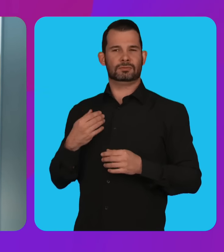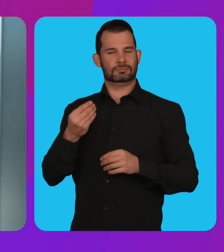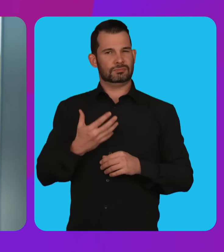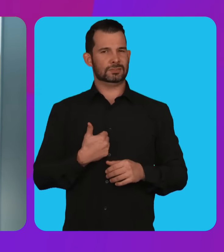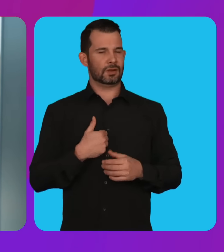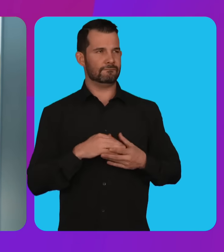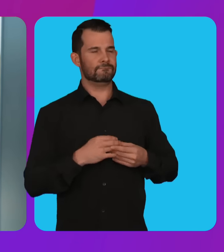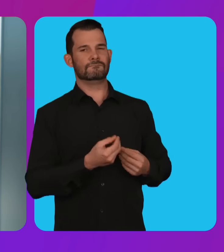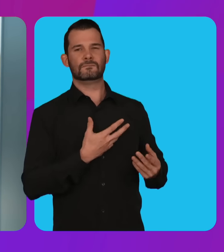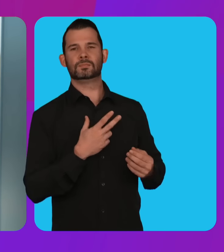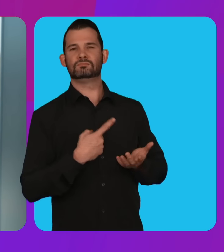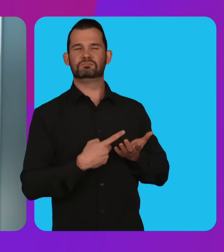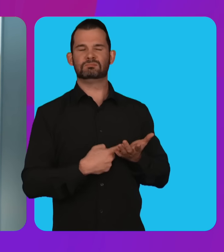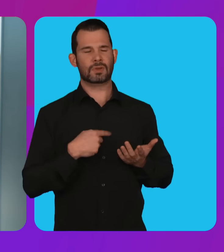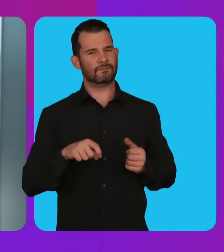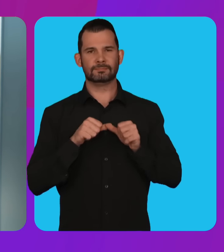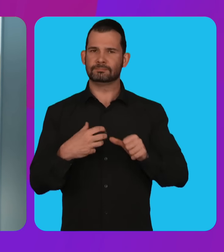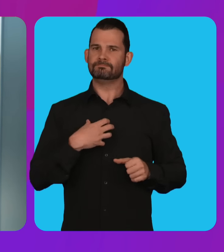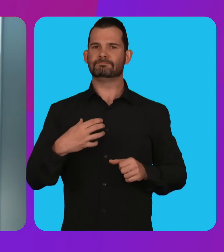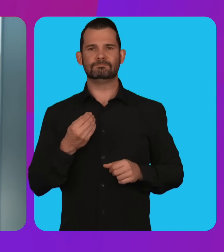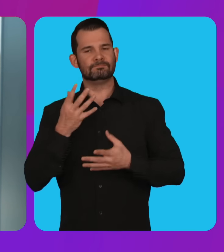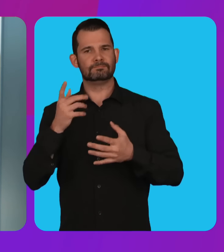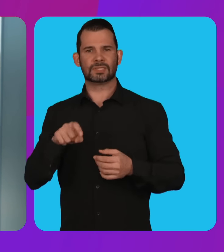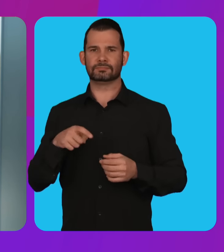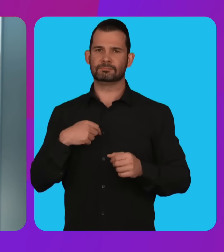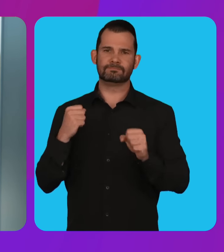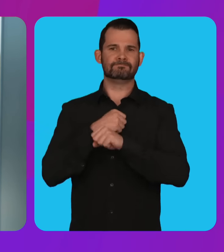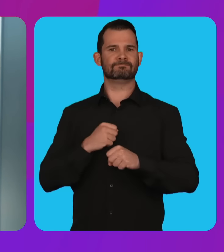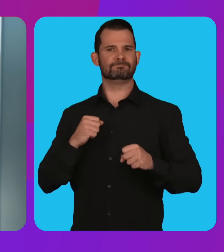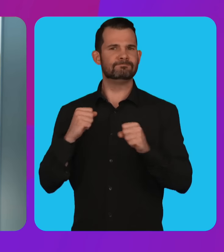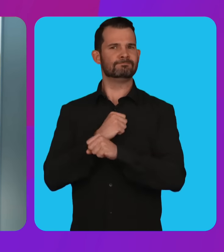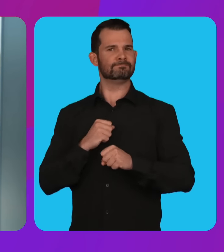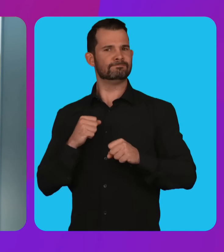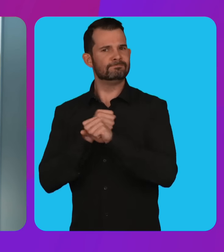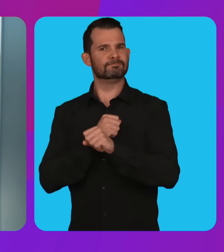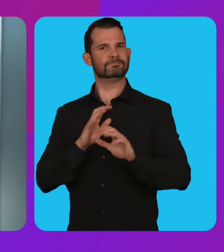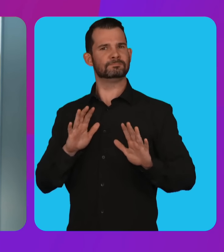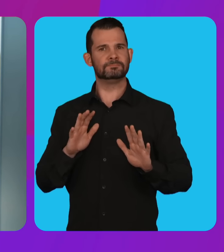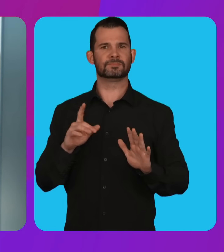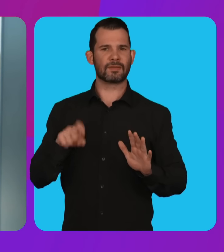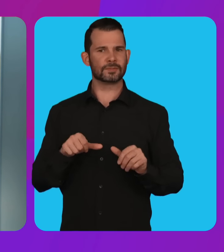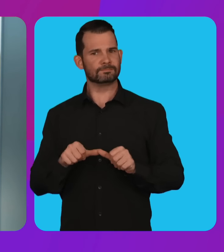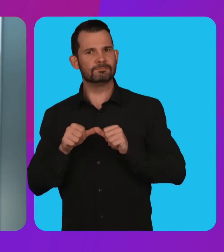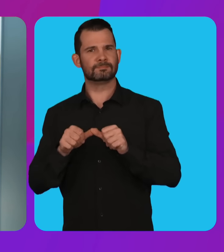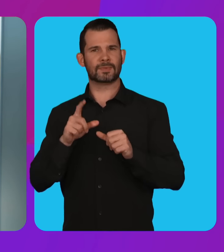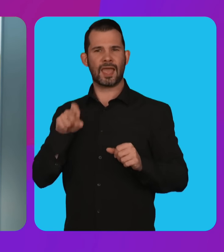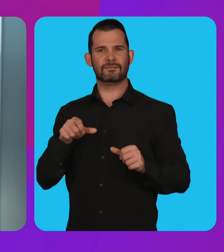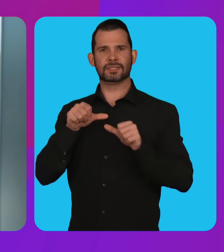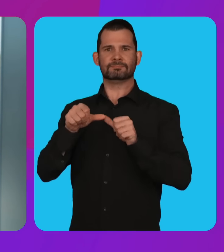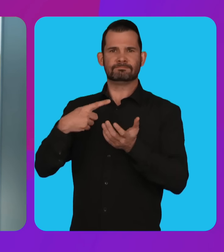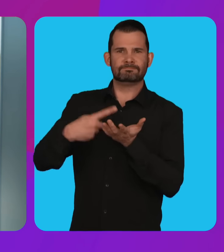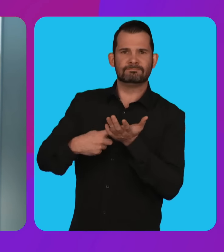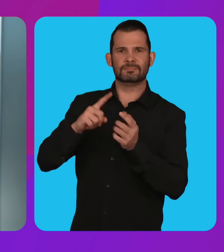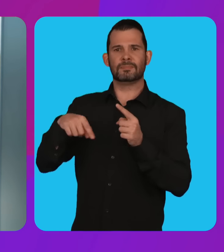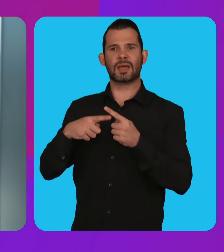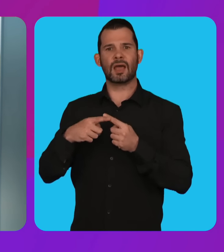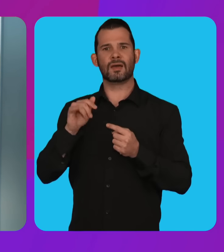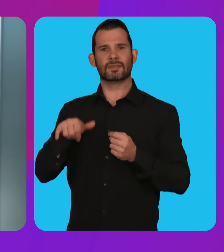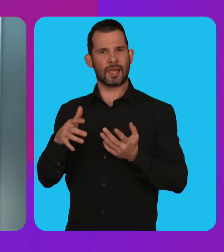And that's what I kept on saying to myself. You've got to keep speaking out. You've got to keep talking about the value of public broadcasting.